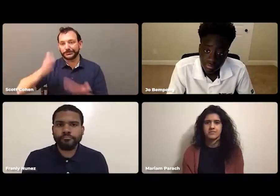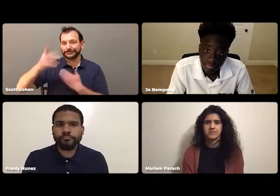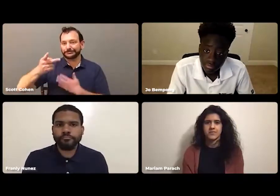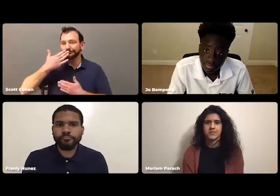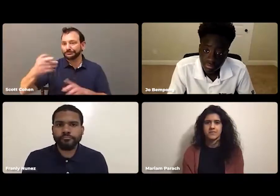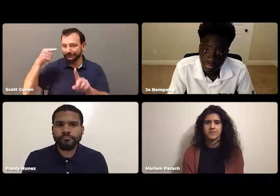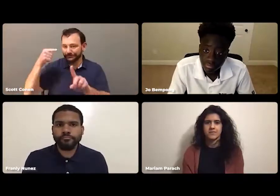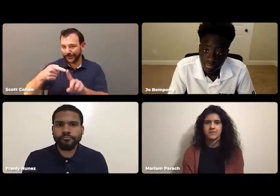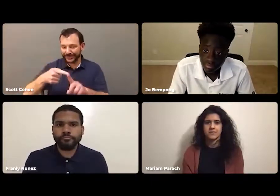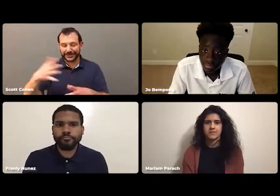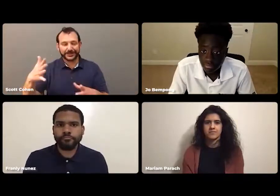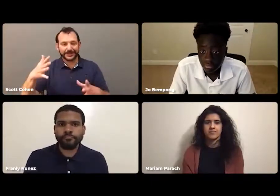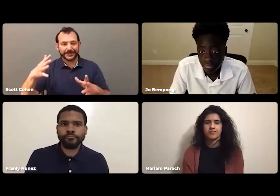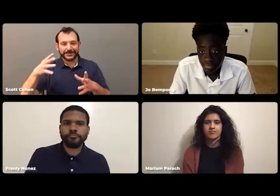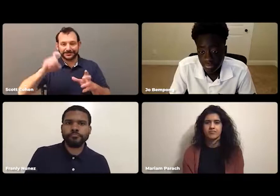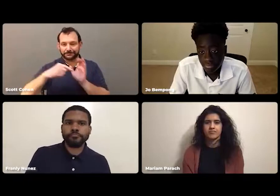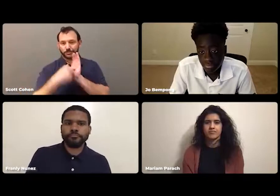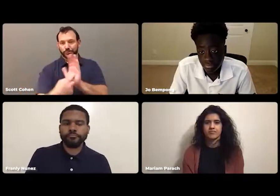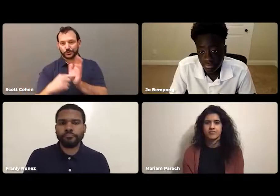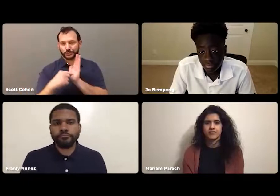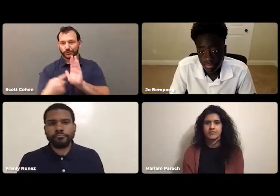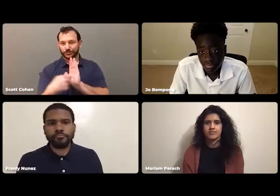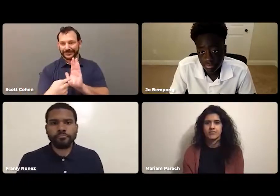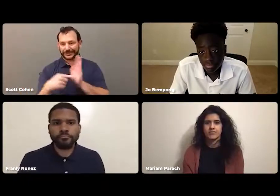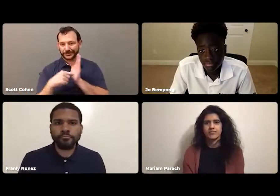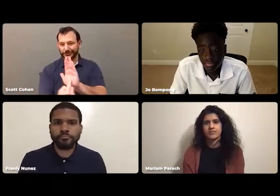Good point.